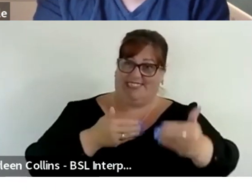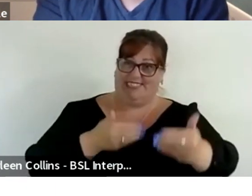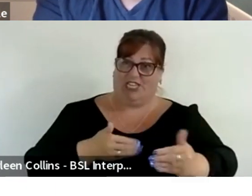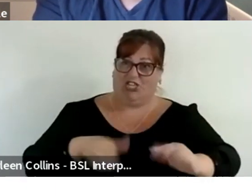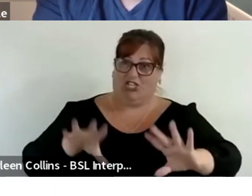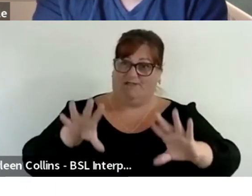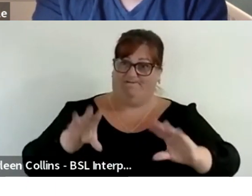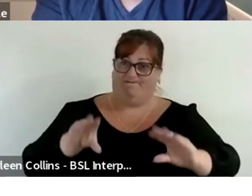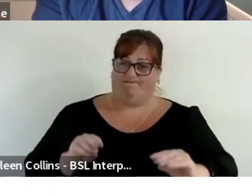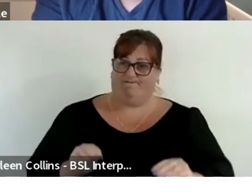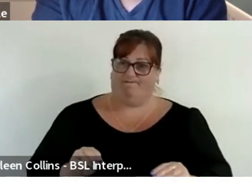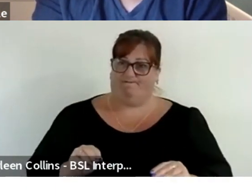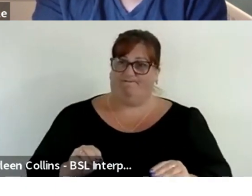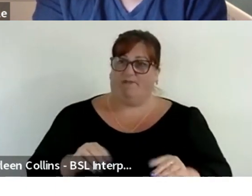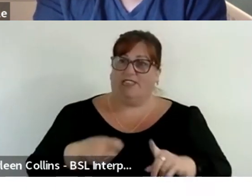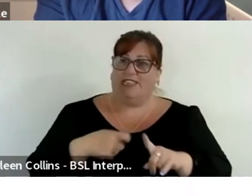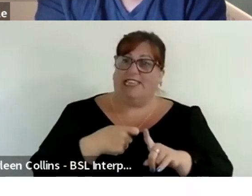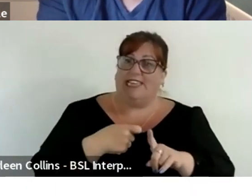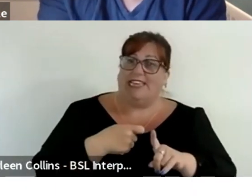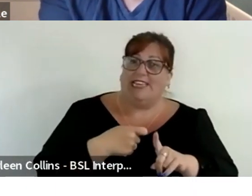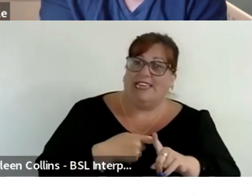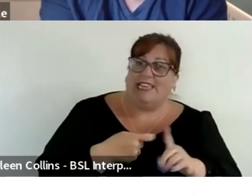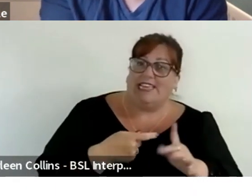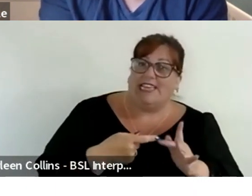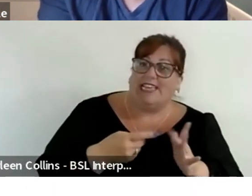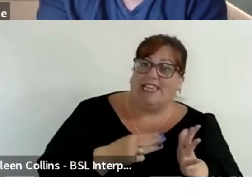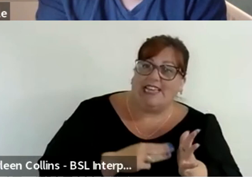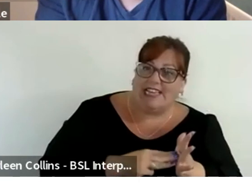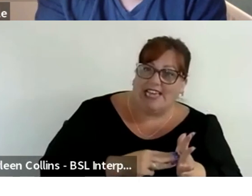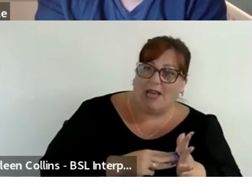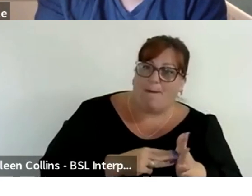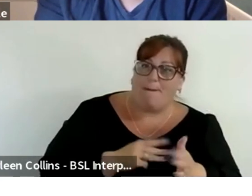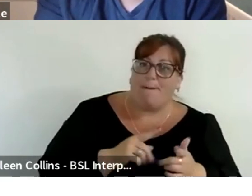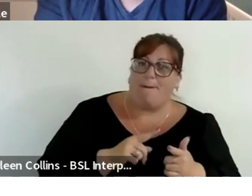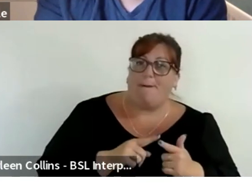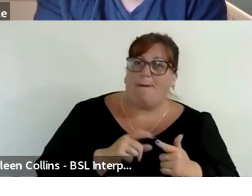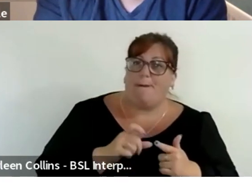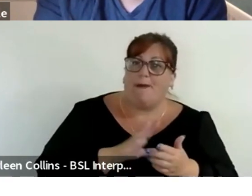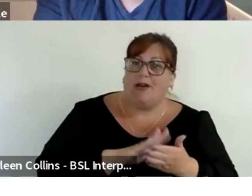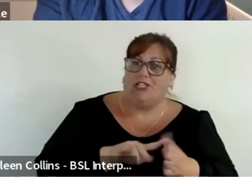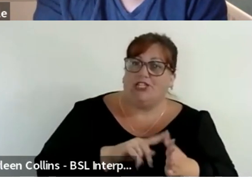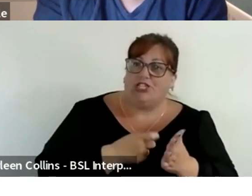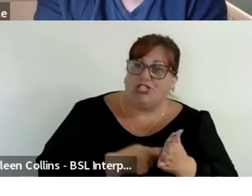Kim, Char, Lawrence, thank you very much for your time today and sharing